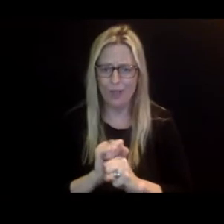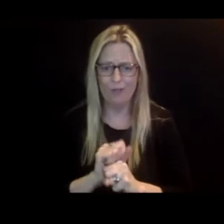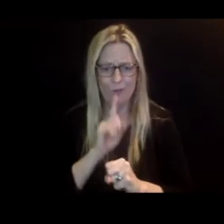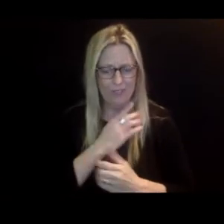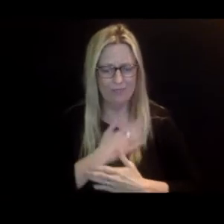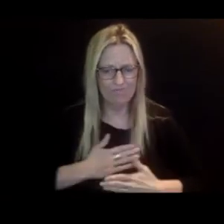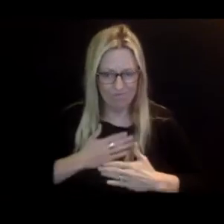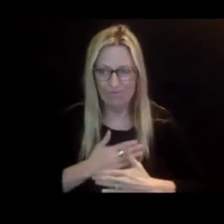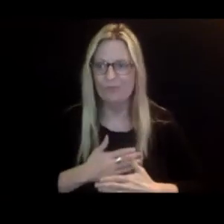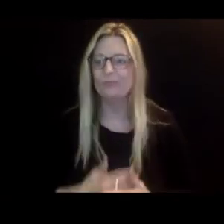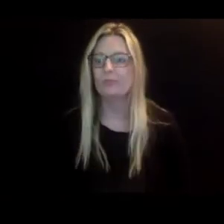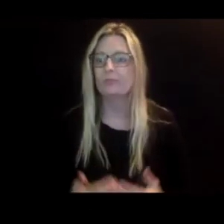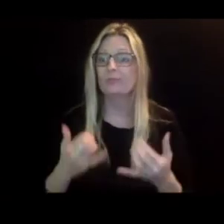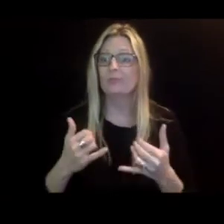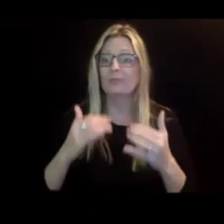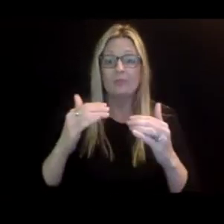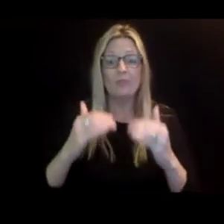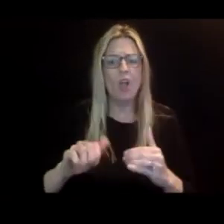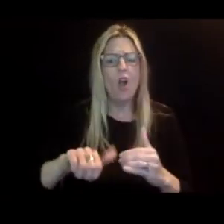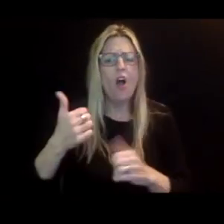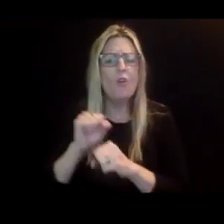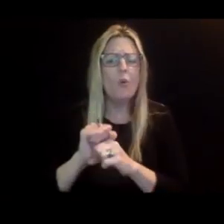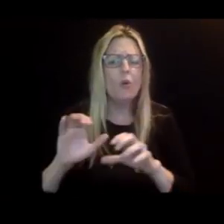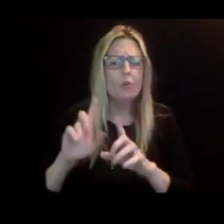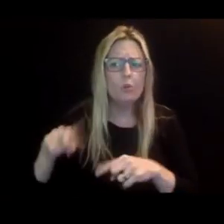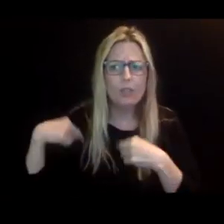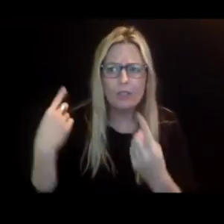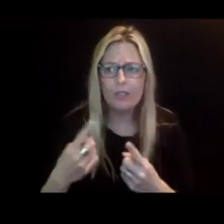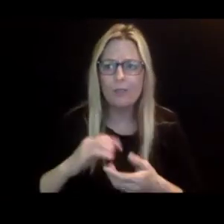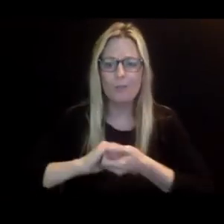to work with them. Another part of our work is partnership with